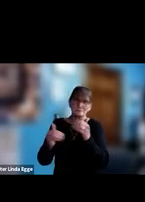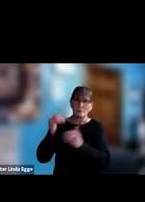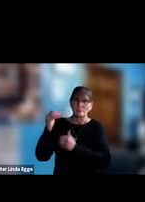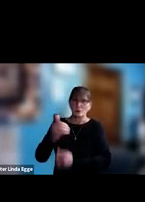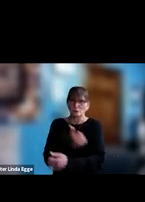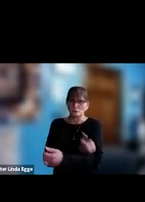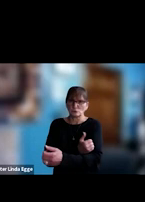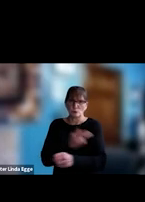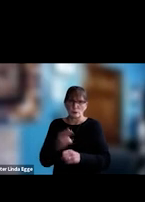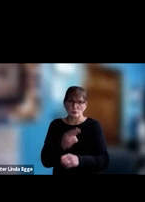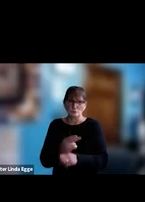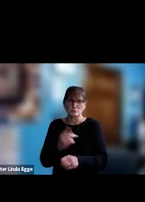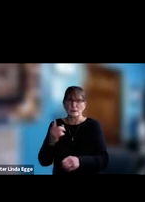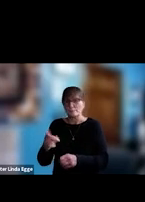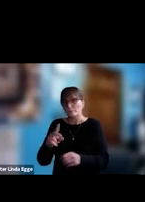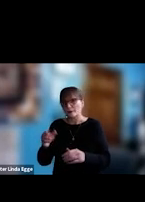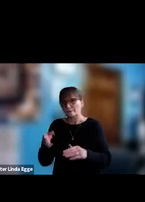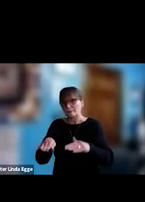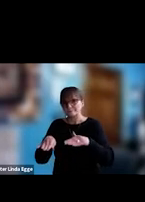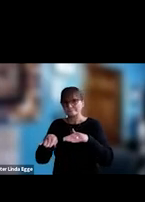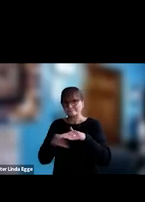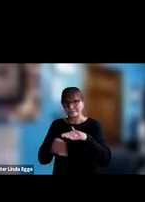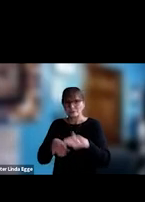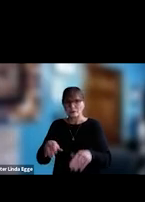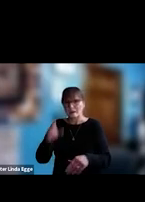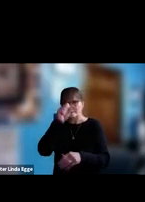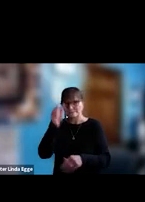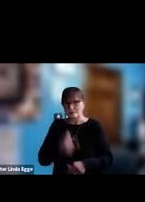but it's secondary to schizophrenia, PTSD, and bipolar disorder.